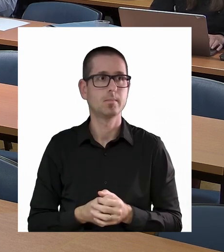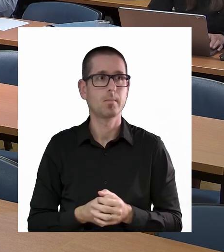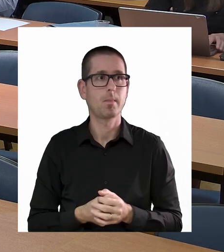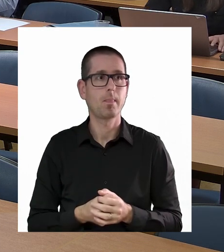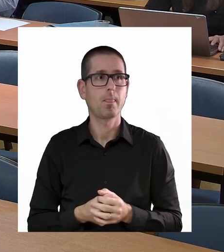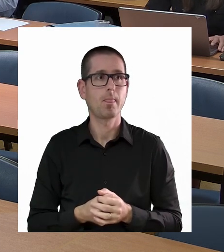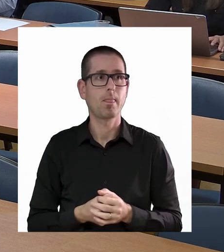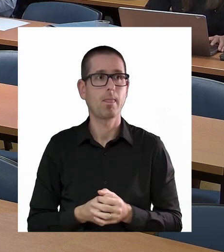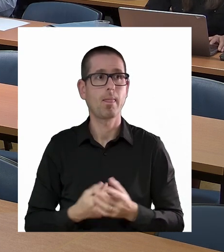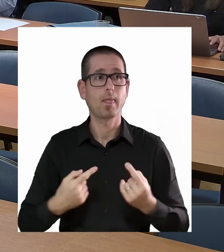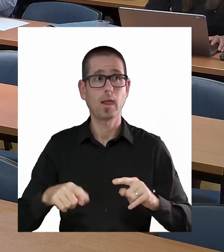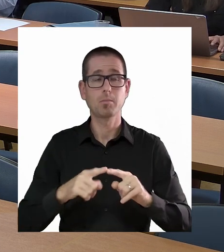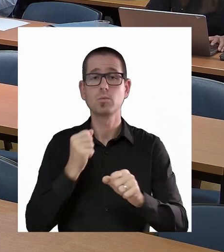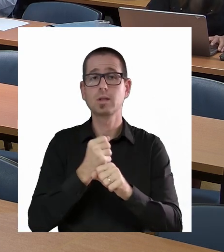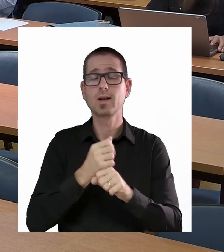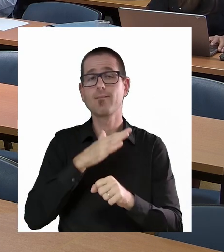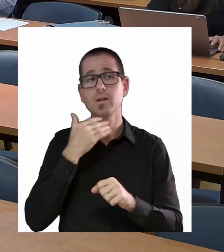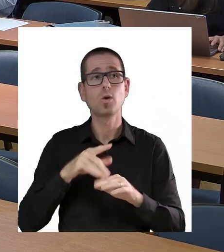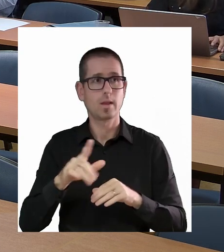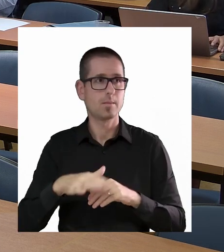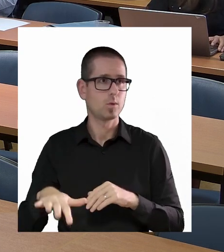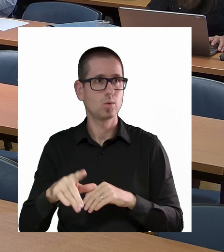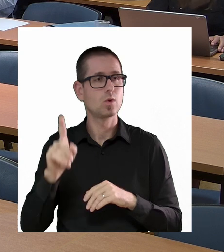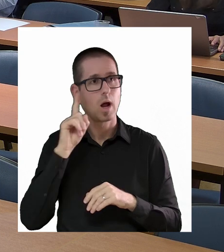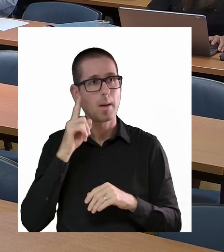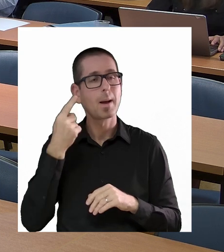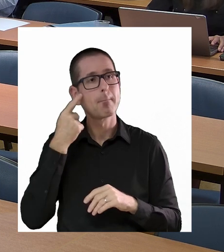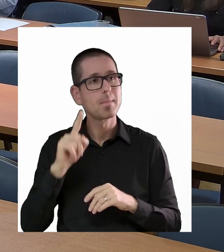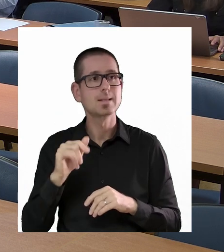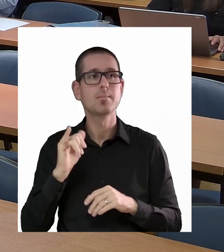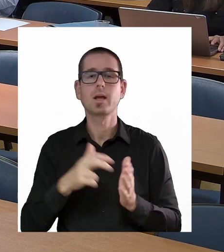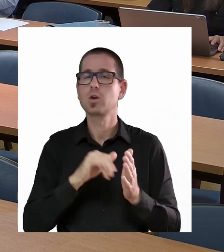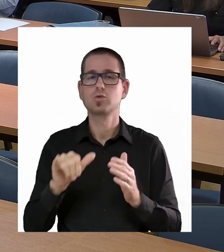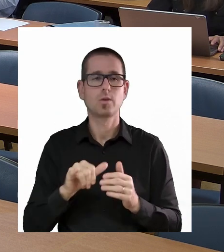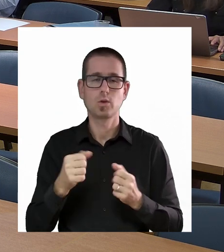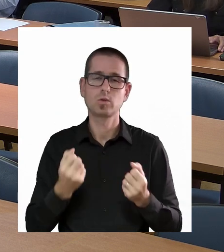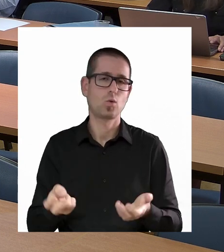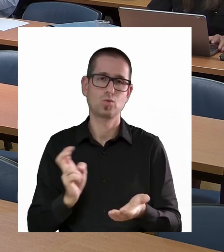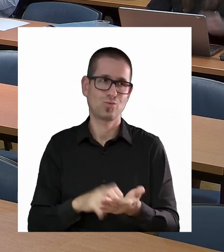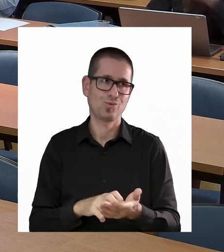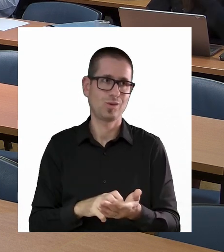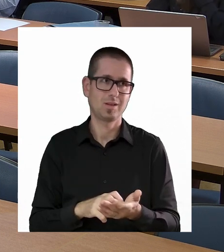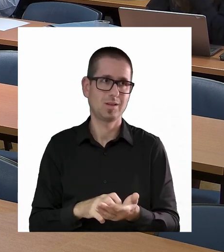We've been working a lot on this, but I think it's still very early given that the